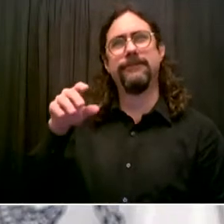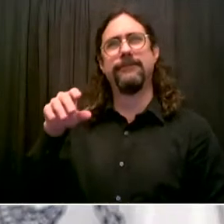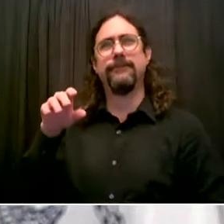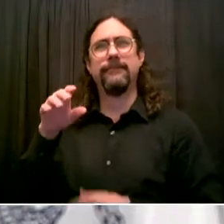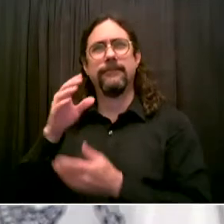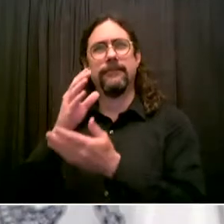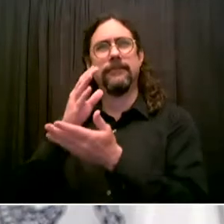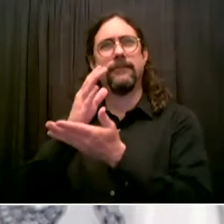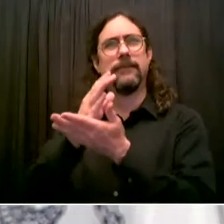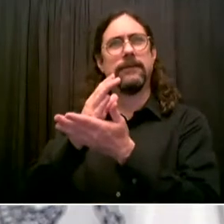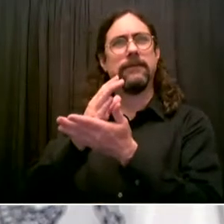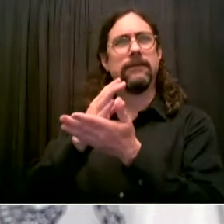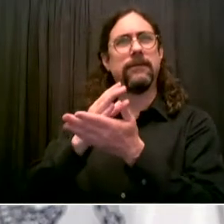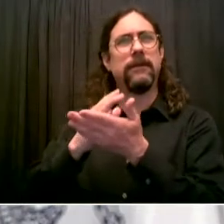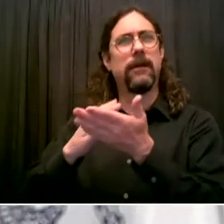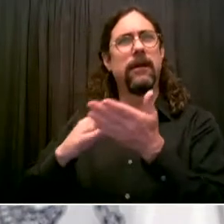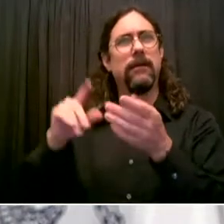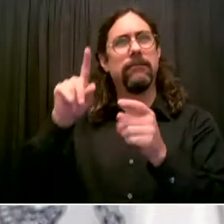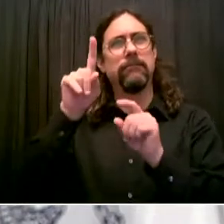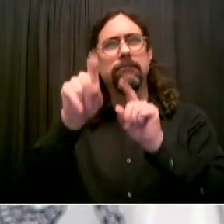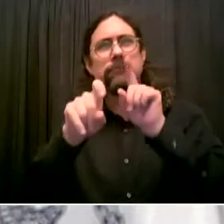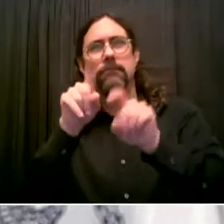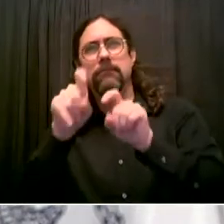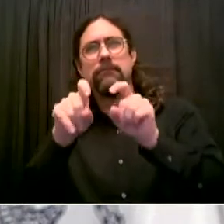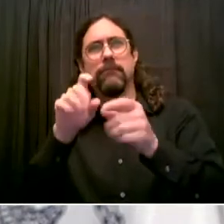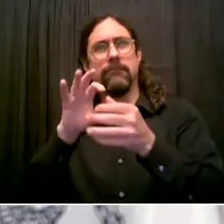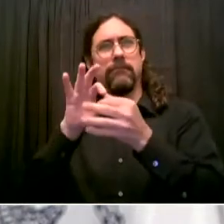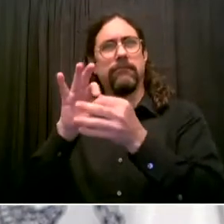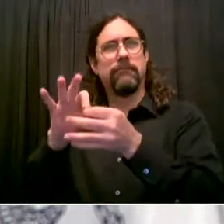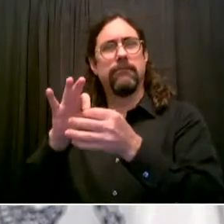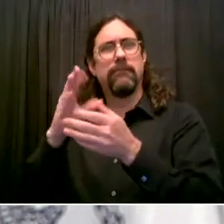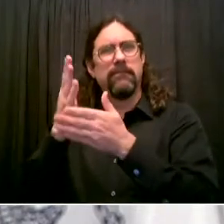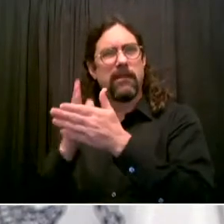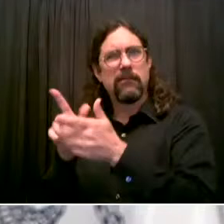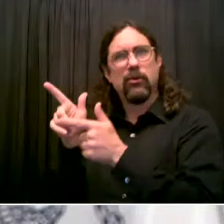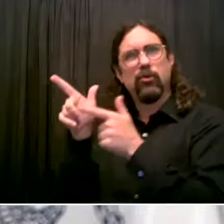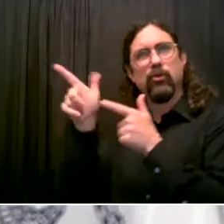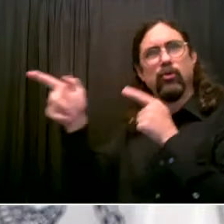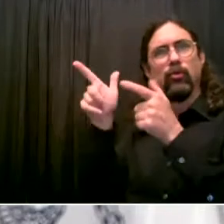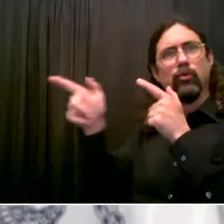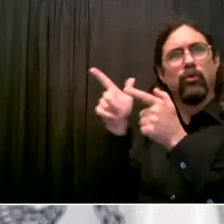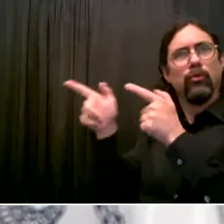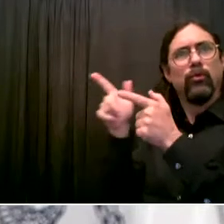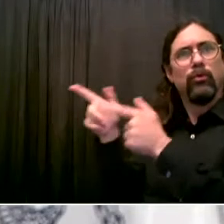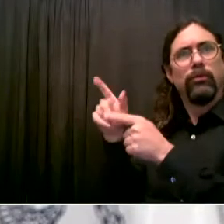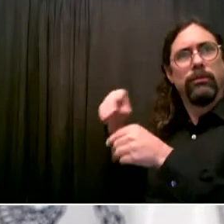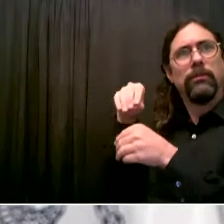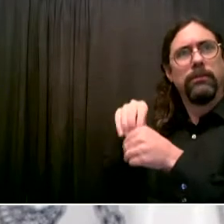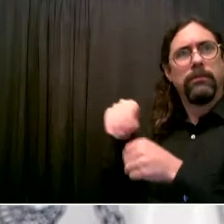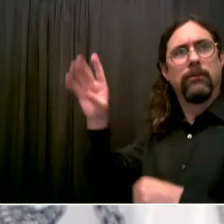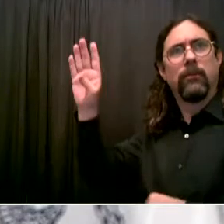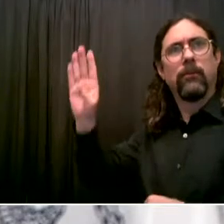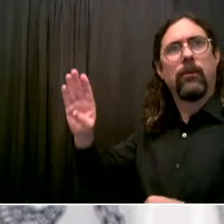ALL RIGHT. GOOD.